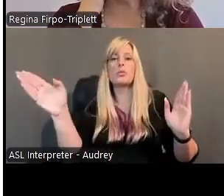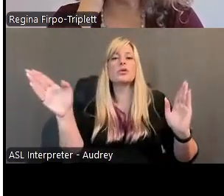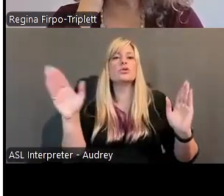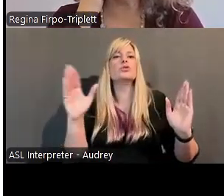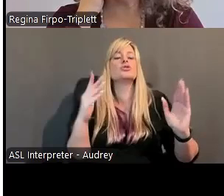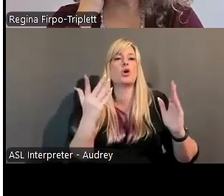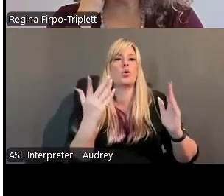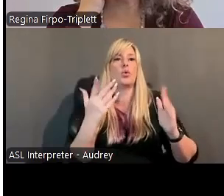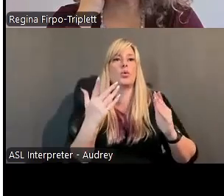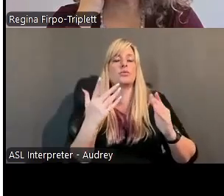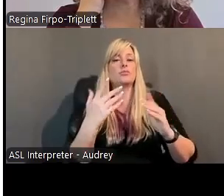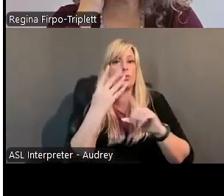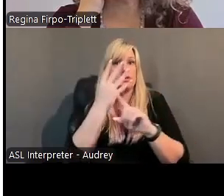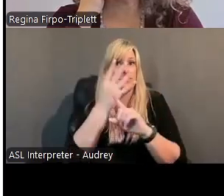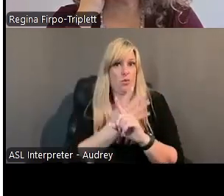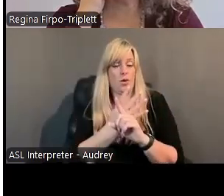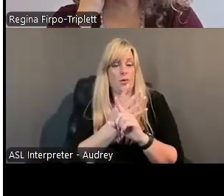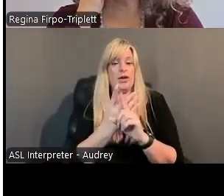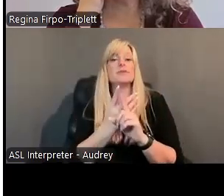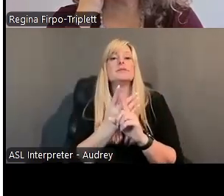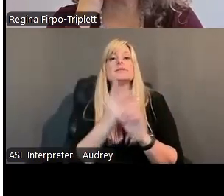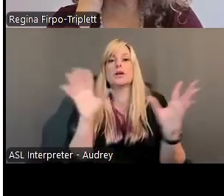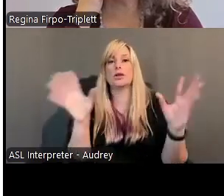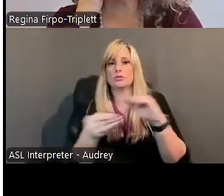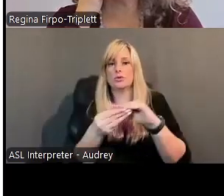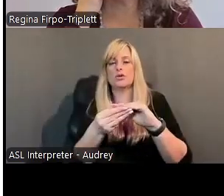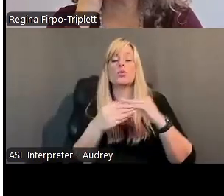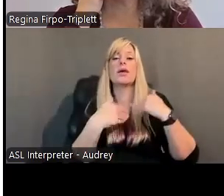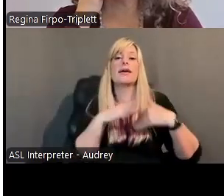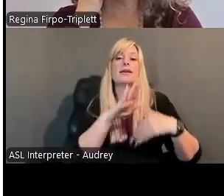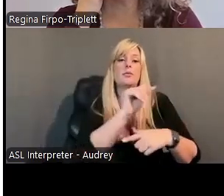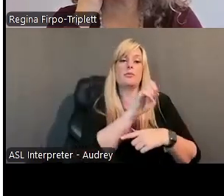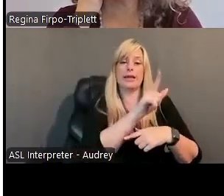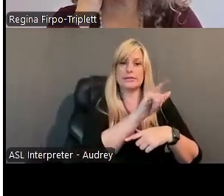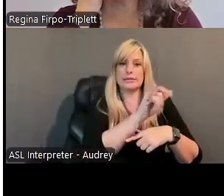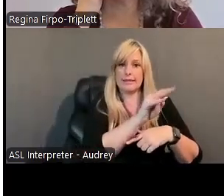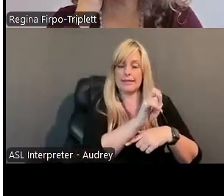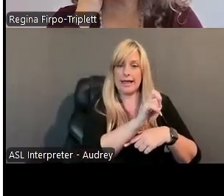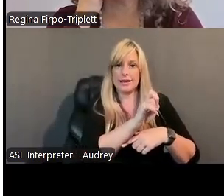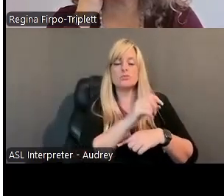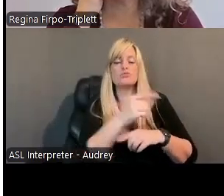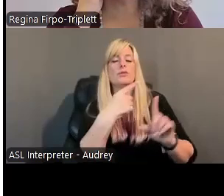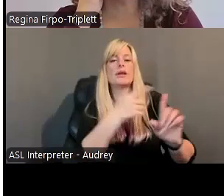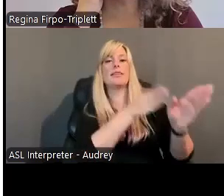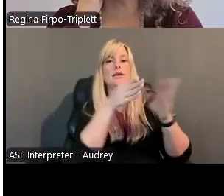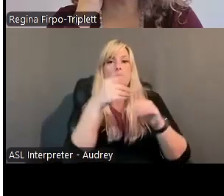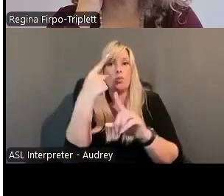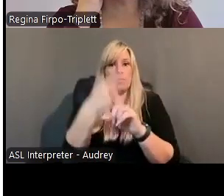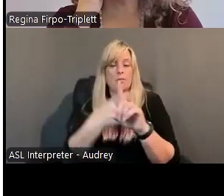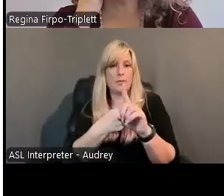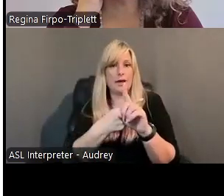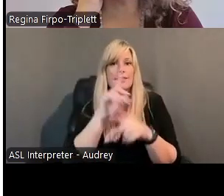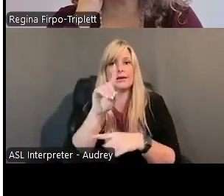four months. We had a baseline, a one month data collection with a survey, and an observational